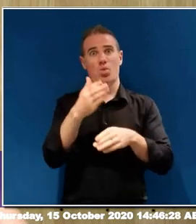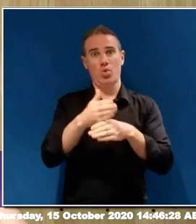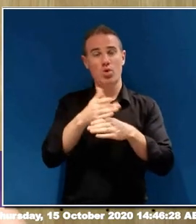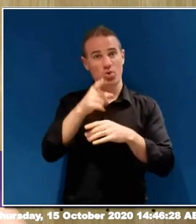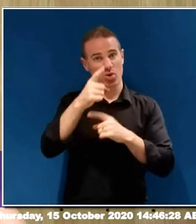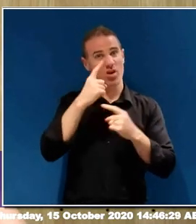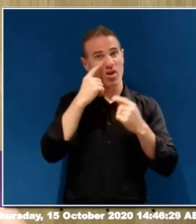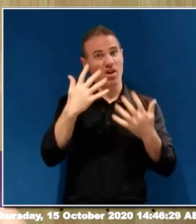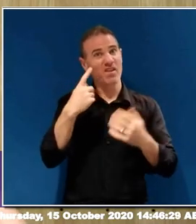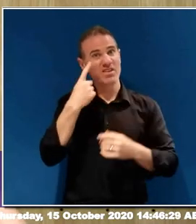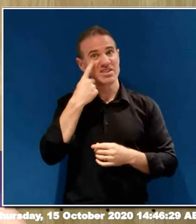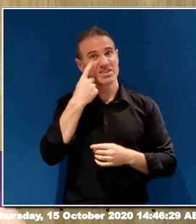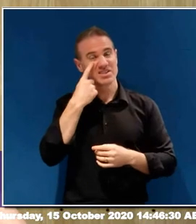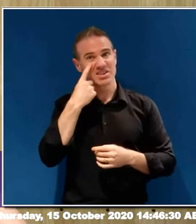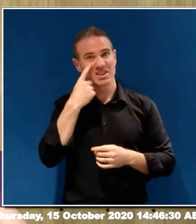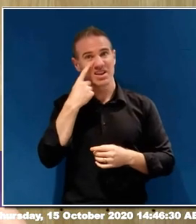Yes.